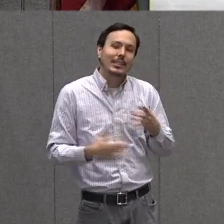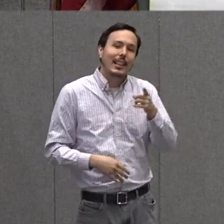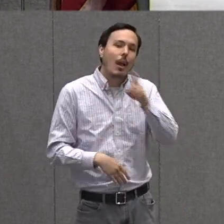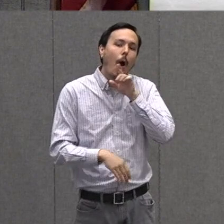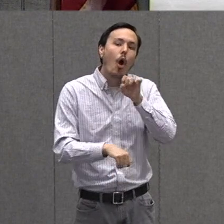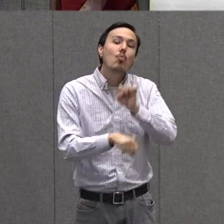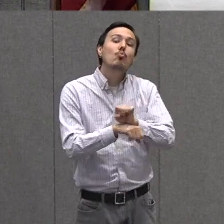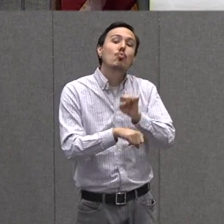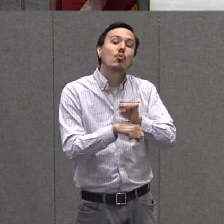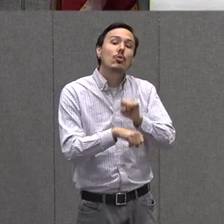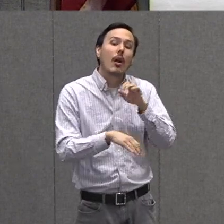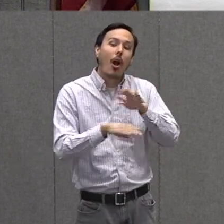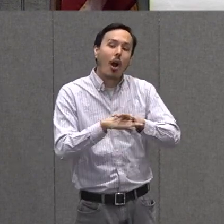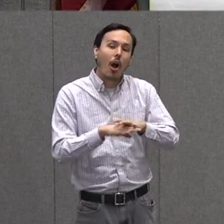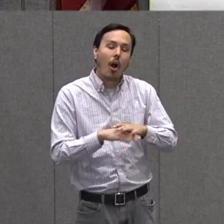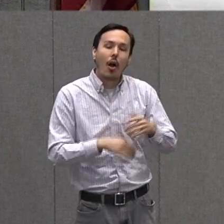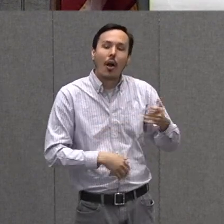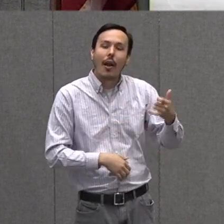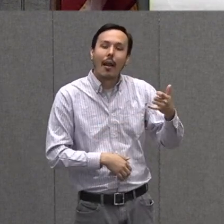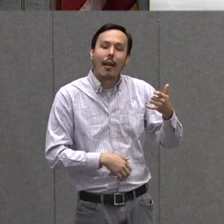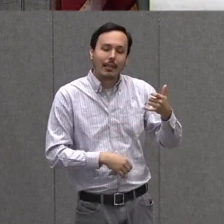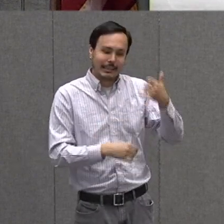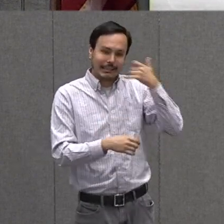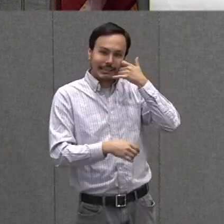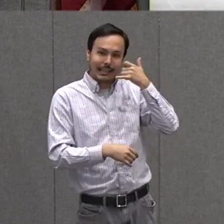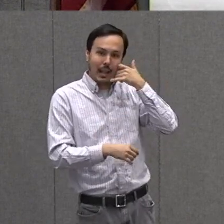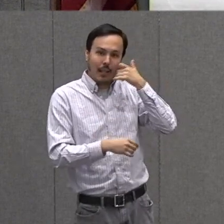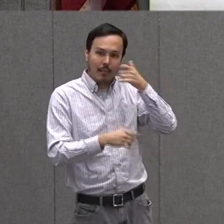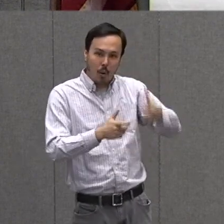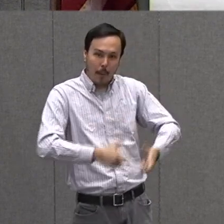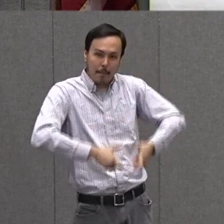on a telephone pole with the electrical wires